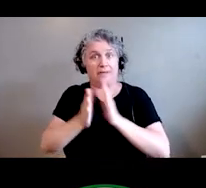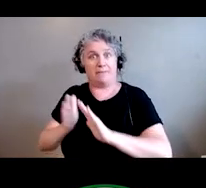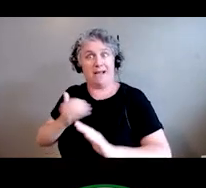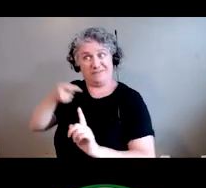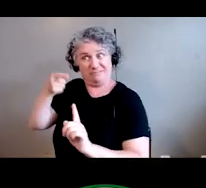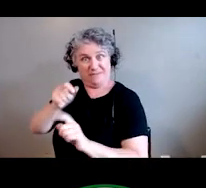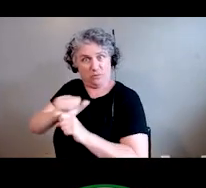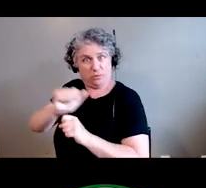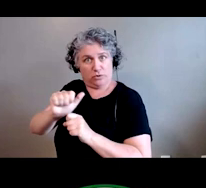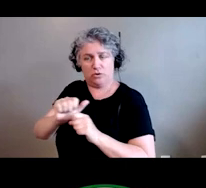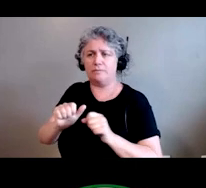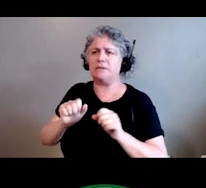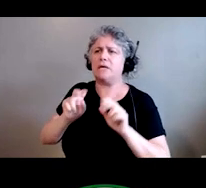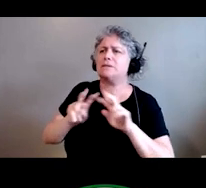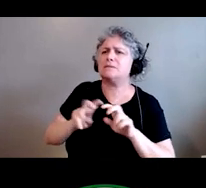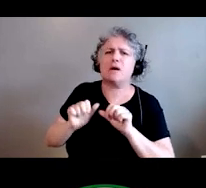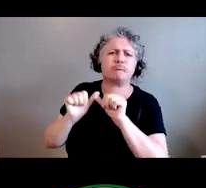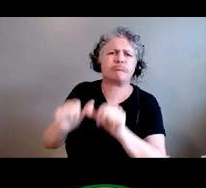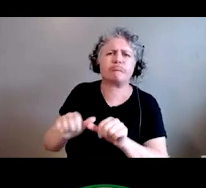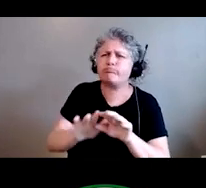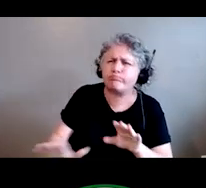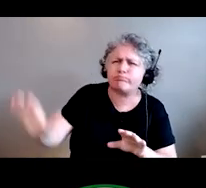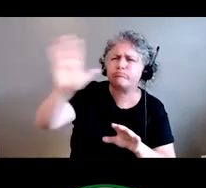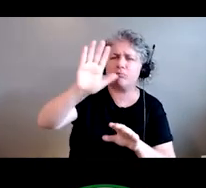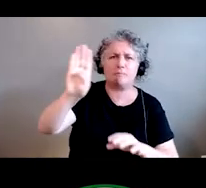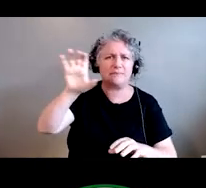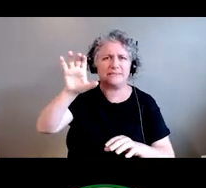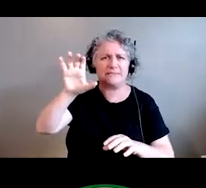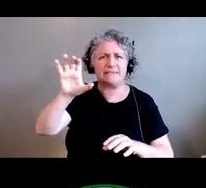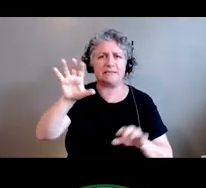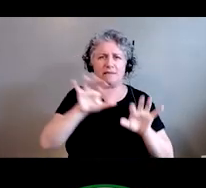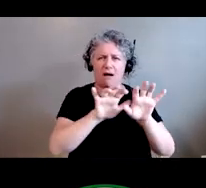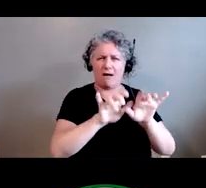a partnership between U NBC and Spinal Cord injury BC with many other partnerships and